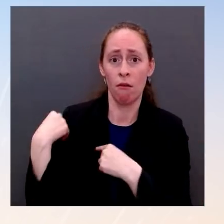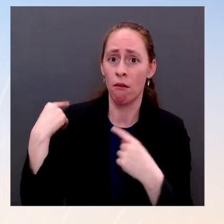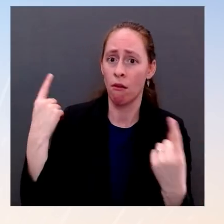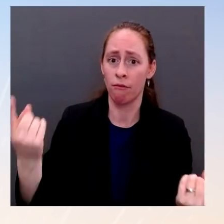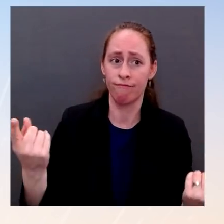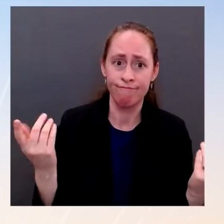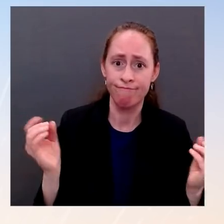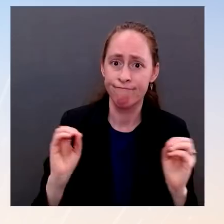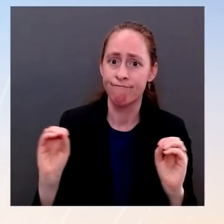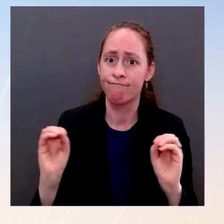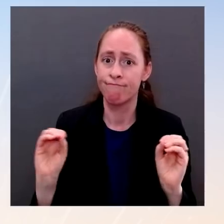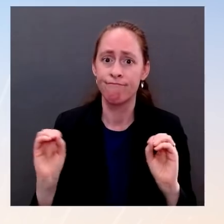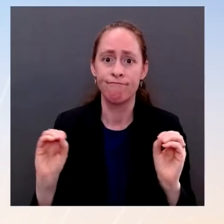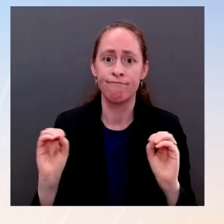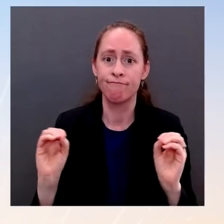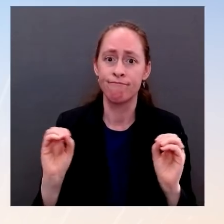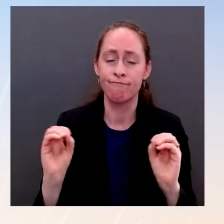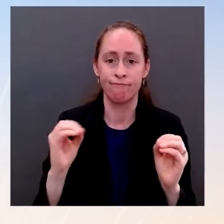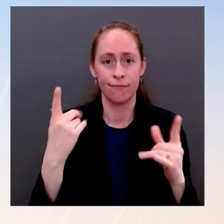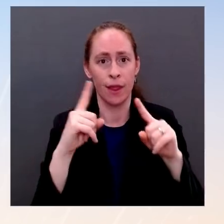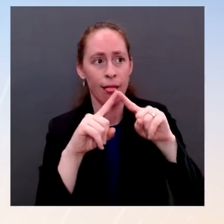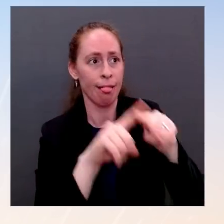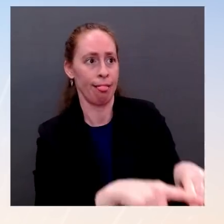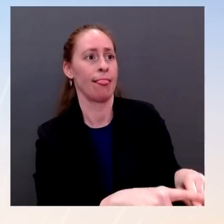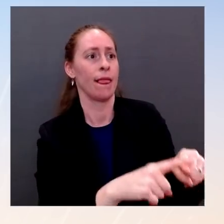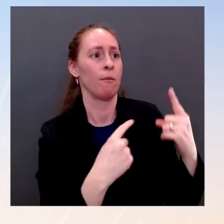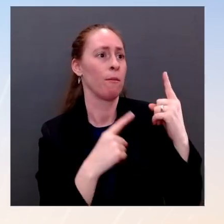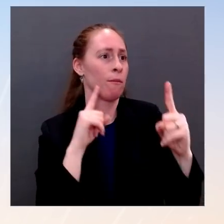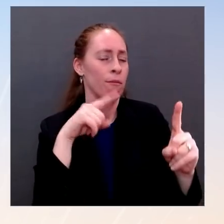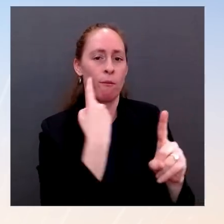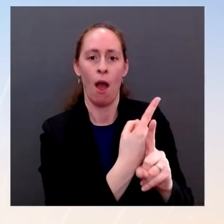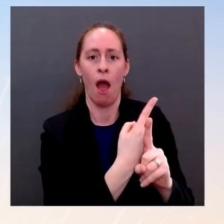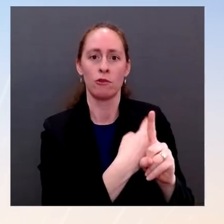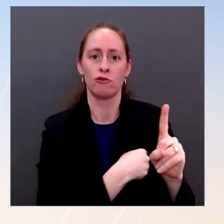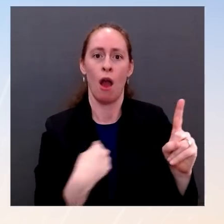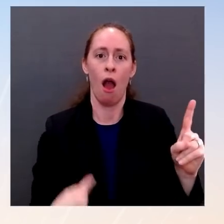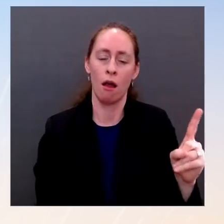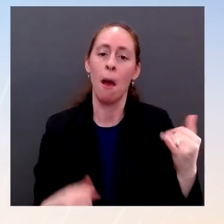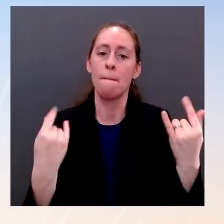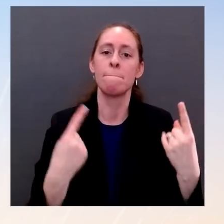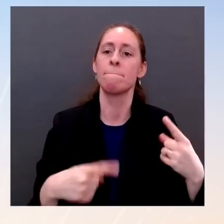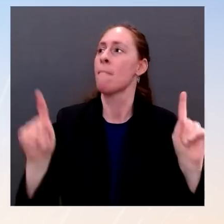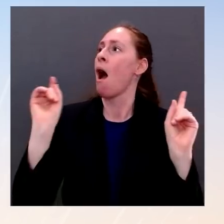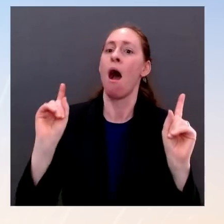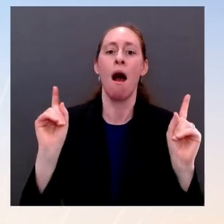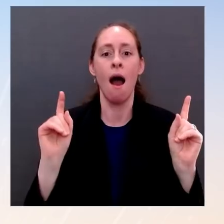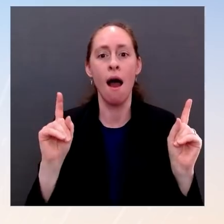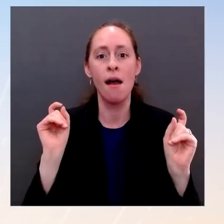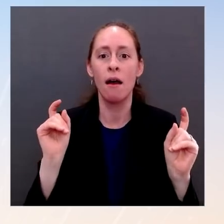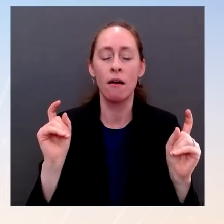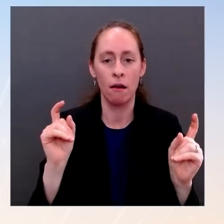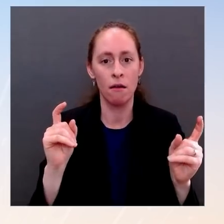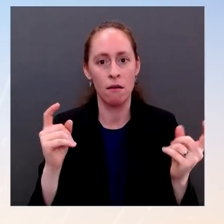The loans that have been made to these countries have often been very opaque. They have non-disclosure agreements. They have termination clauses.